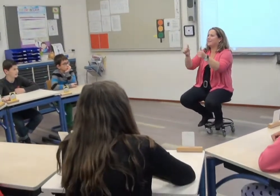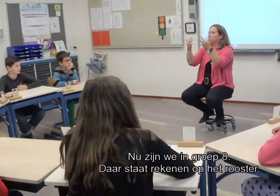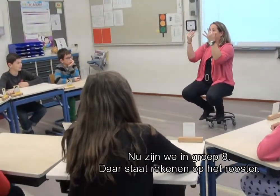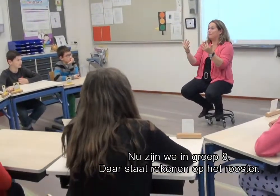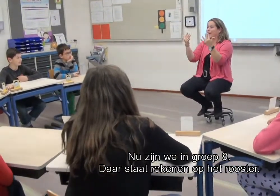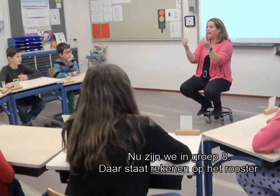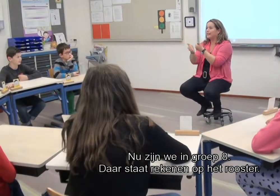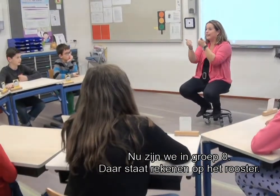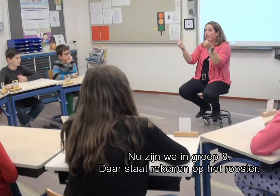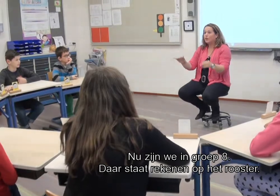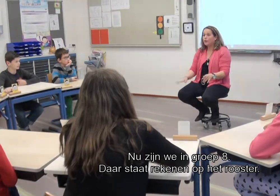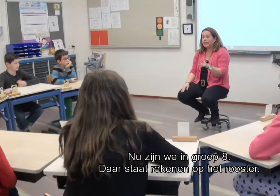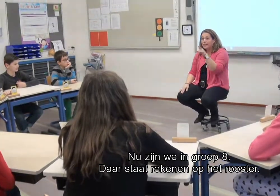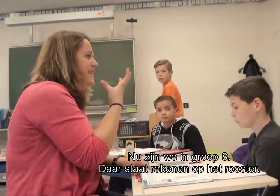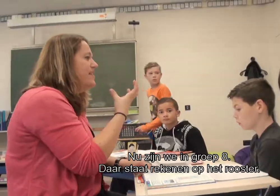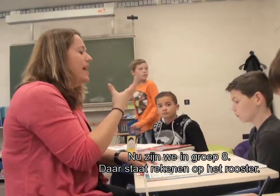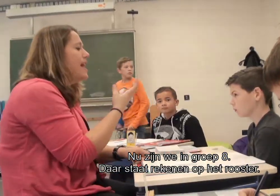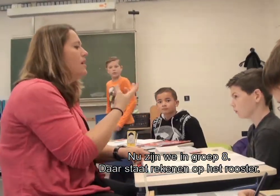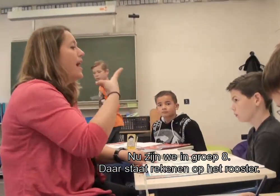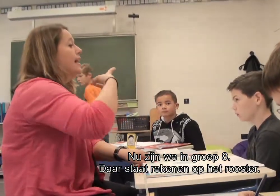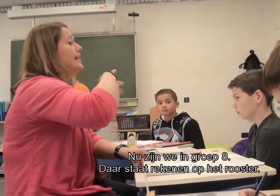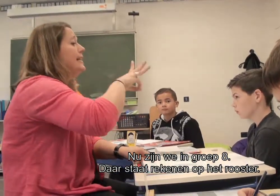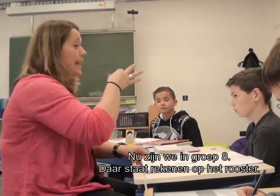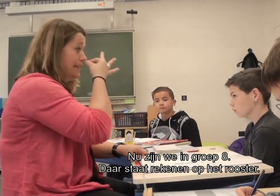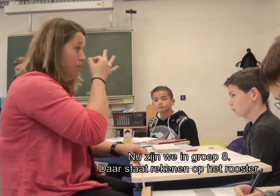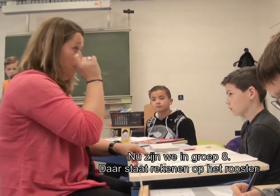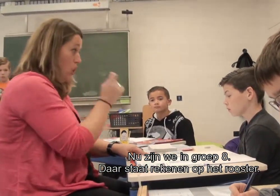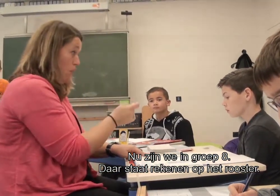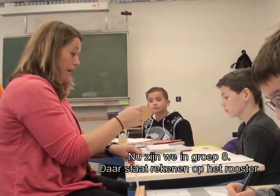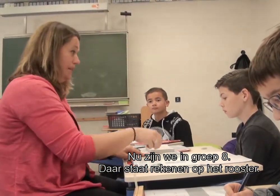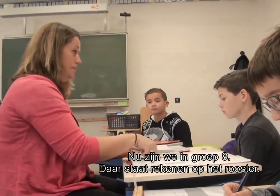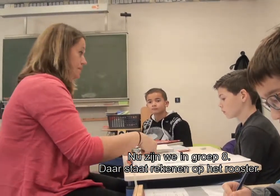Here we are in eighth grade. They are working on mathematics at the moment.